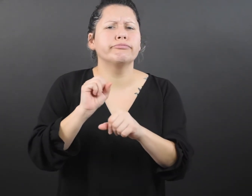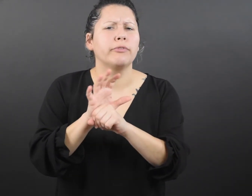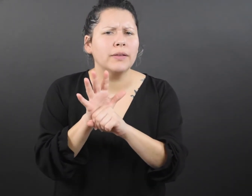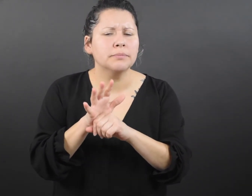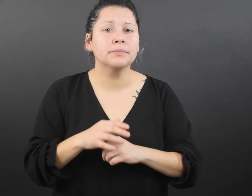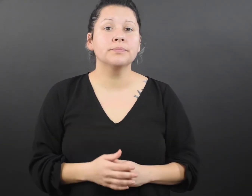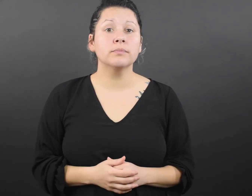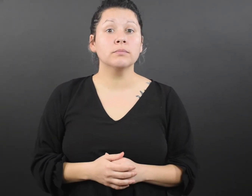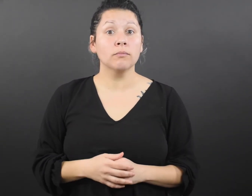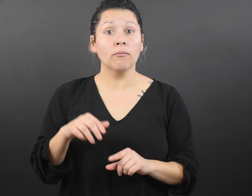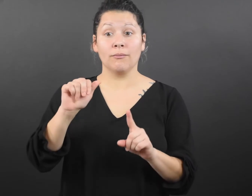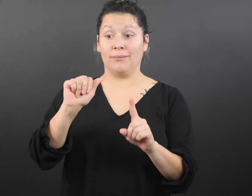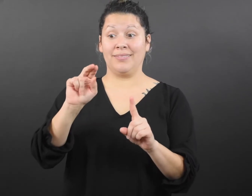Antibody tests